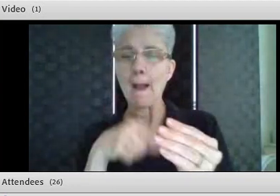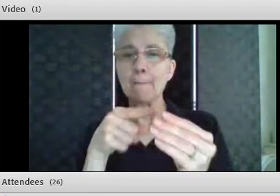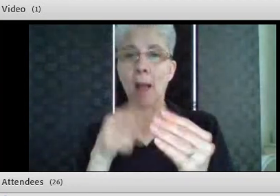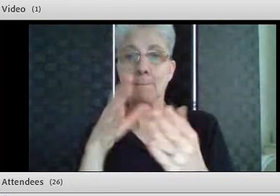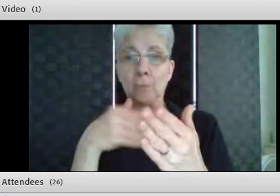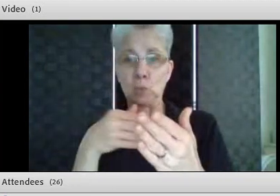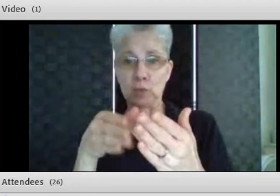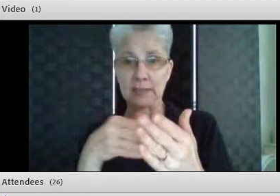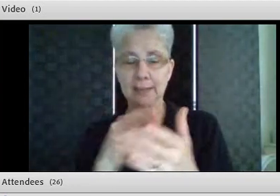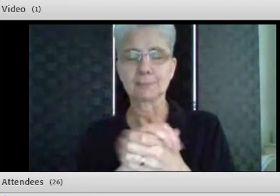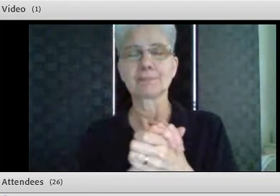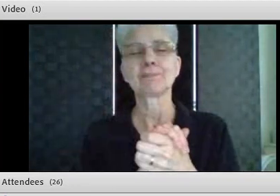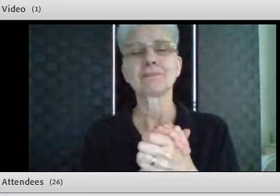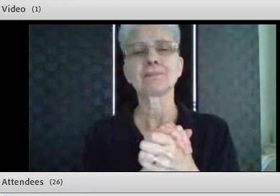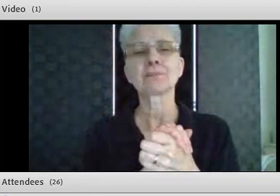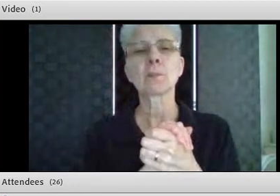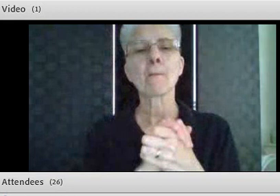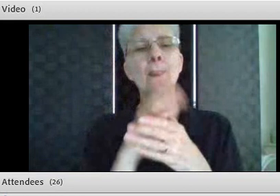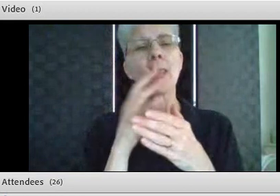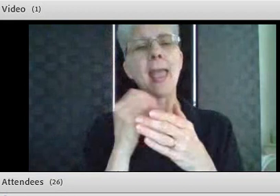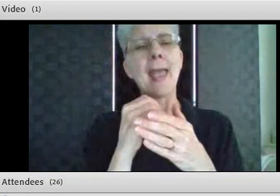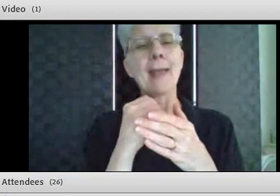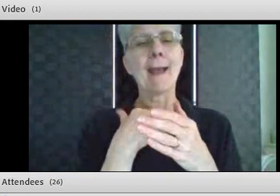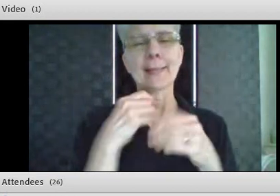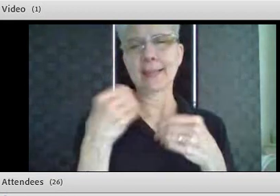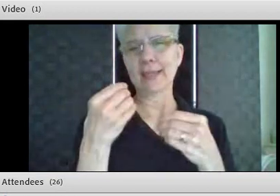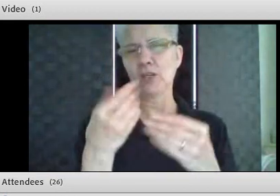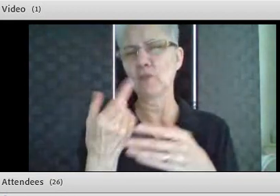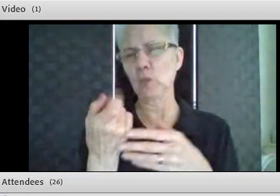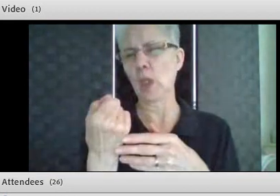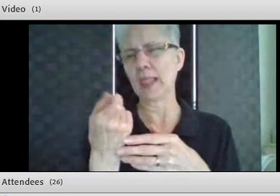and create music in a way that each of those teaches